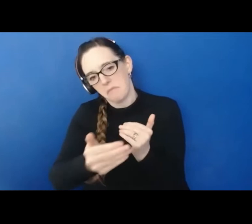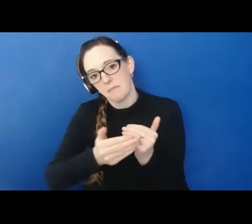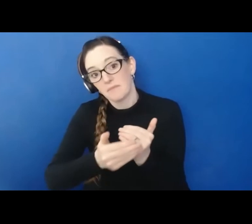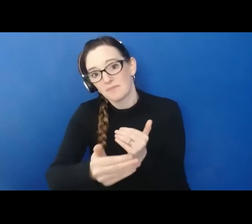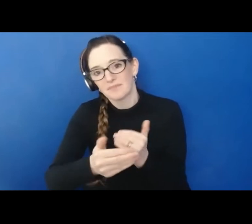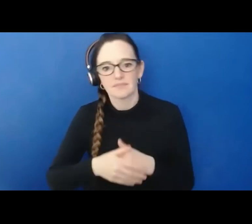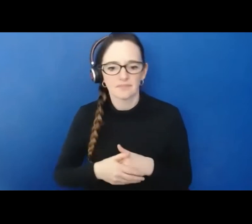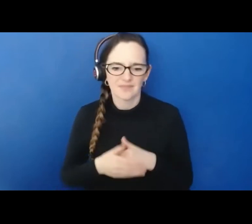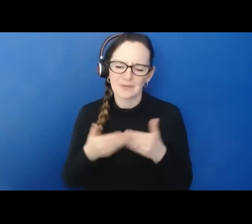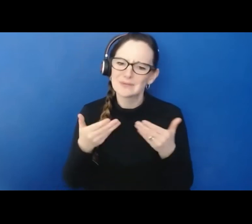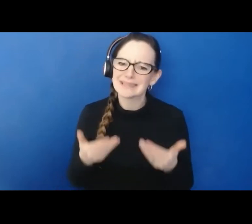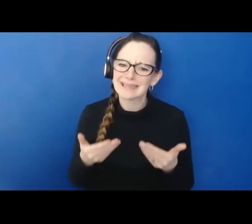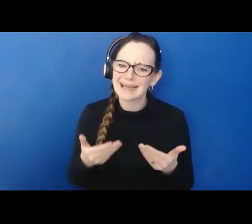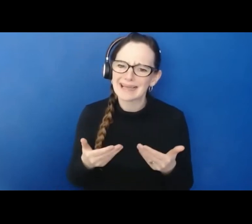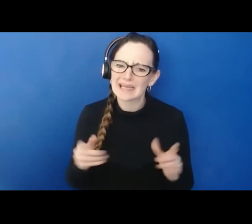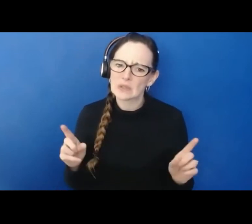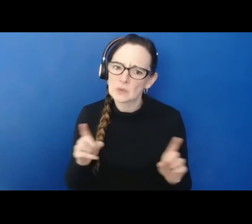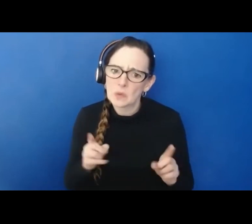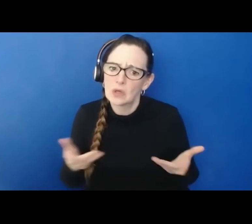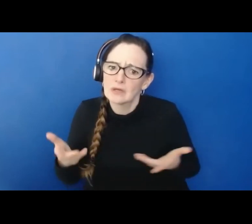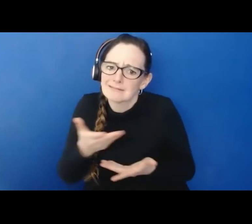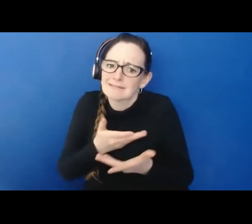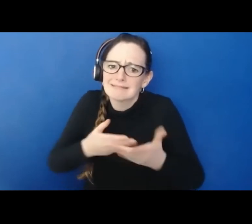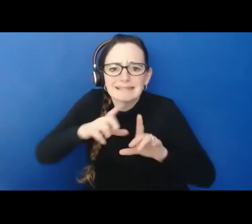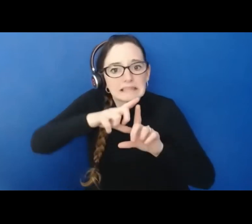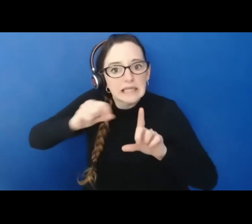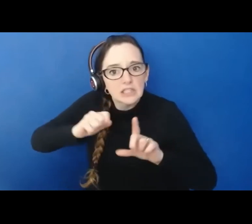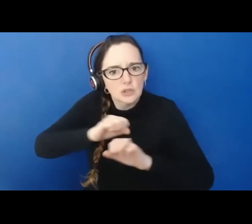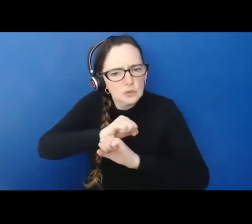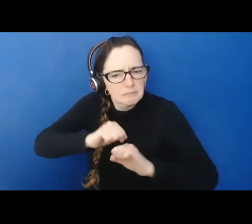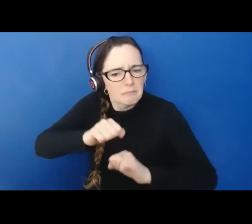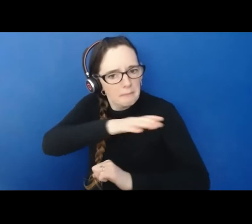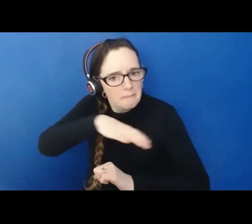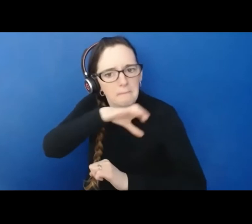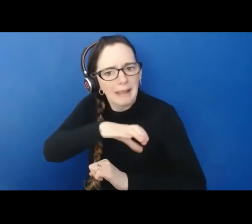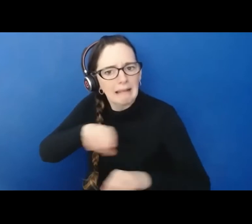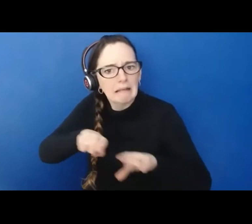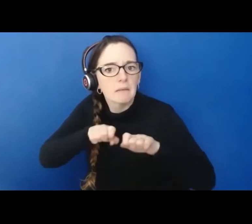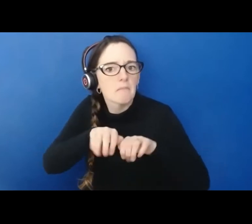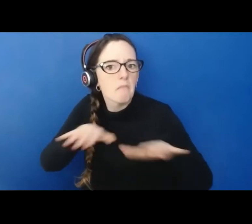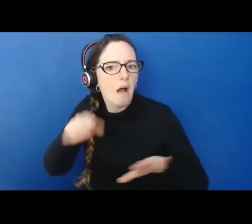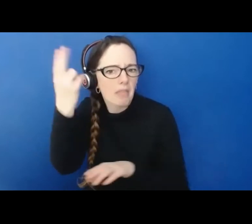Which I should say is also informing UP Projects current investigation into the online realm